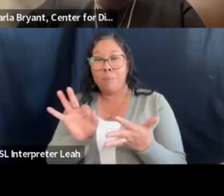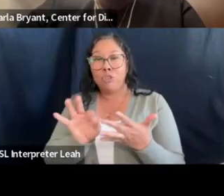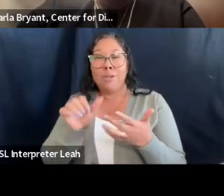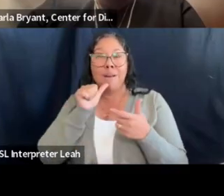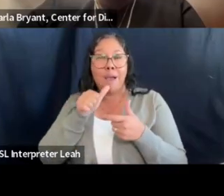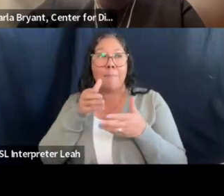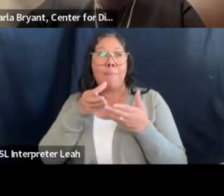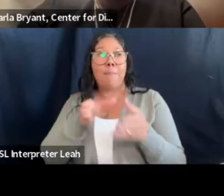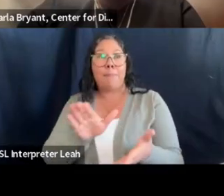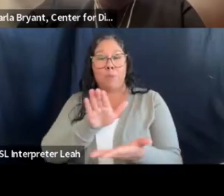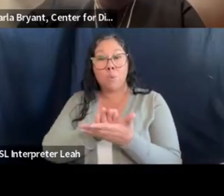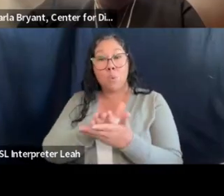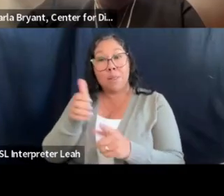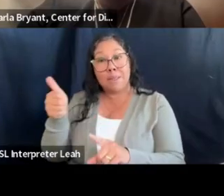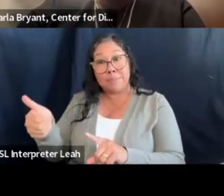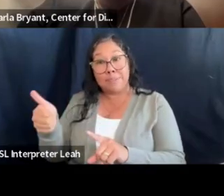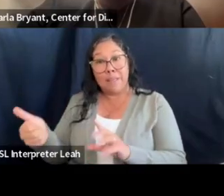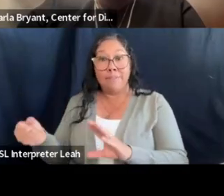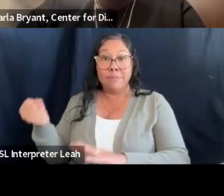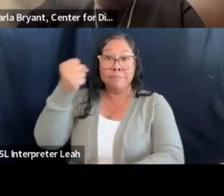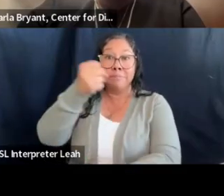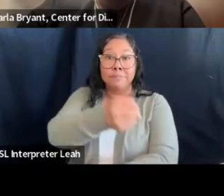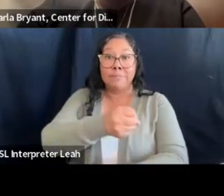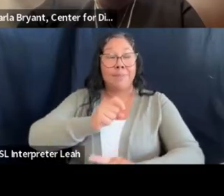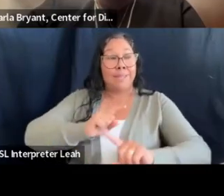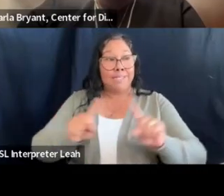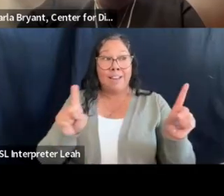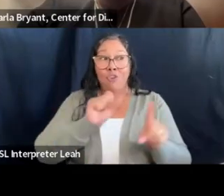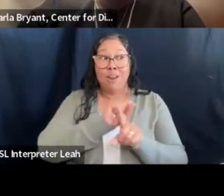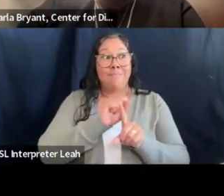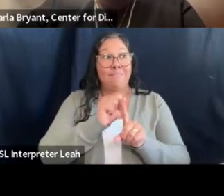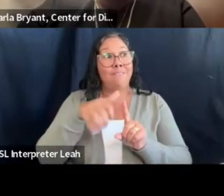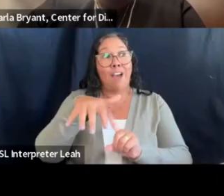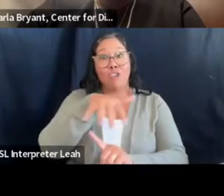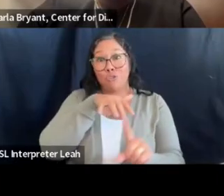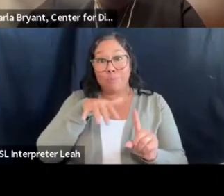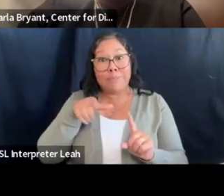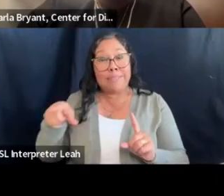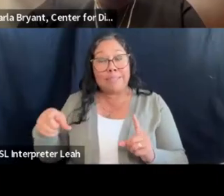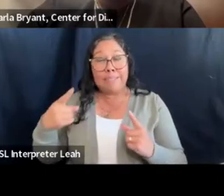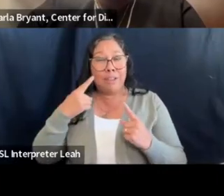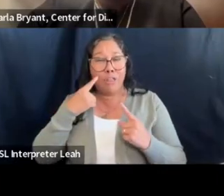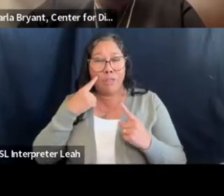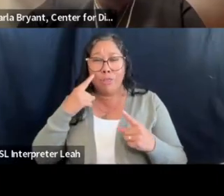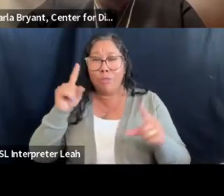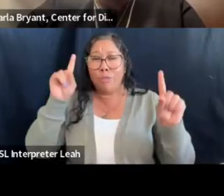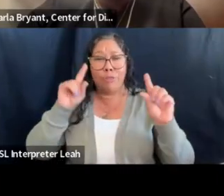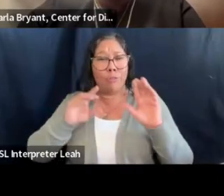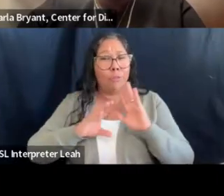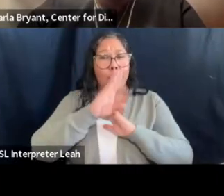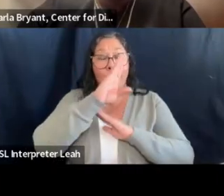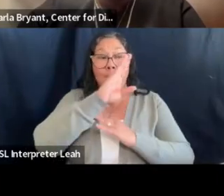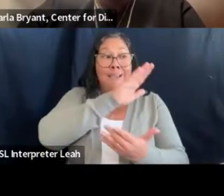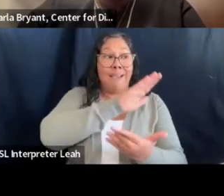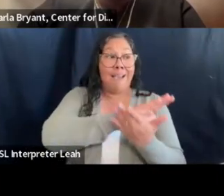and he entered a very different environment. it where he flourished both academically and even